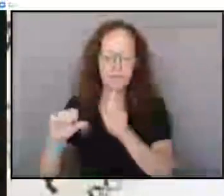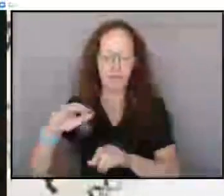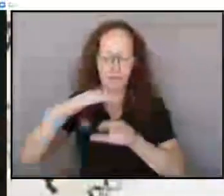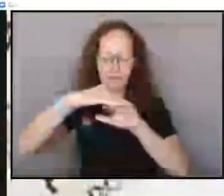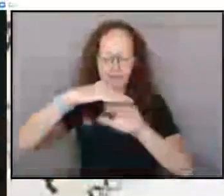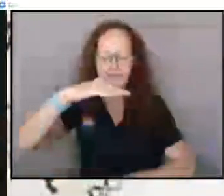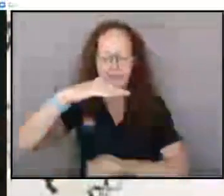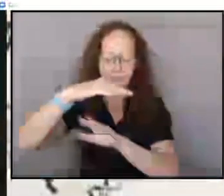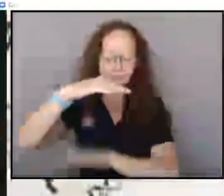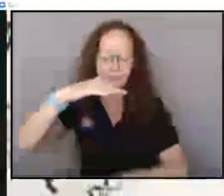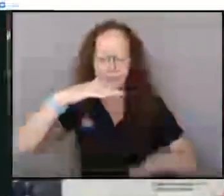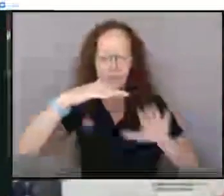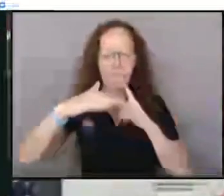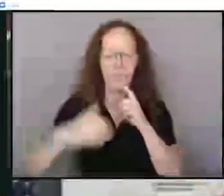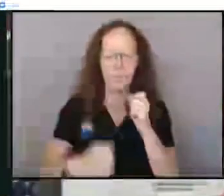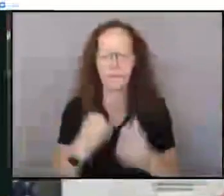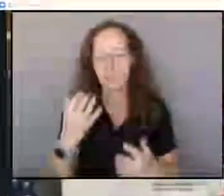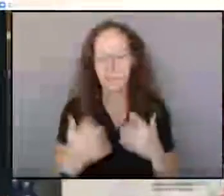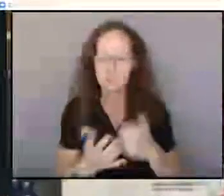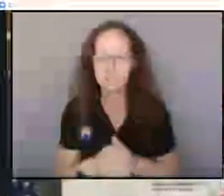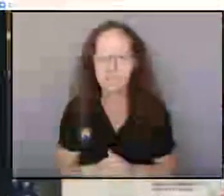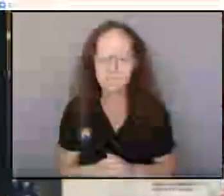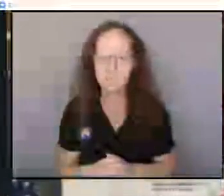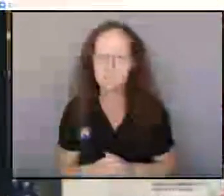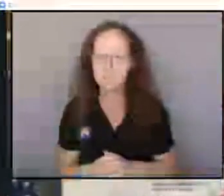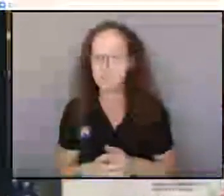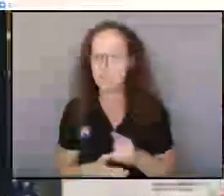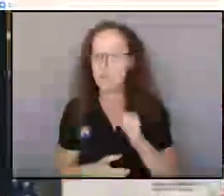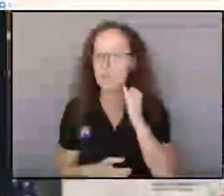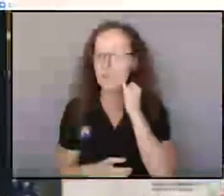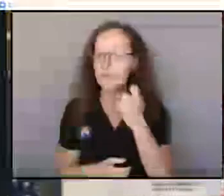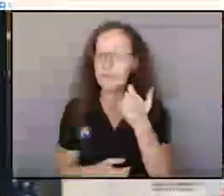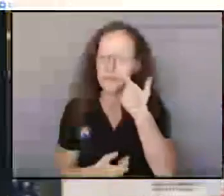IF YOU ARE JUST JOINING US, THE SOUTH ZONE IS